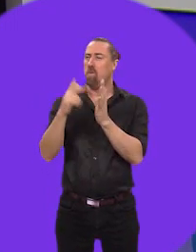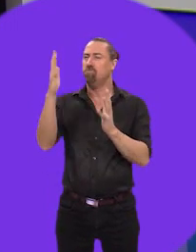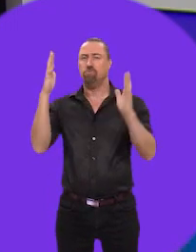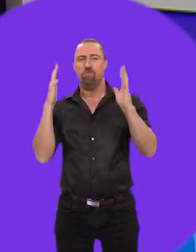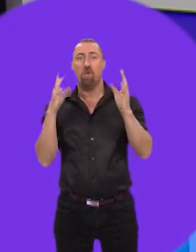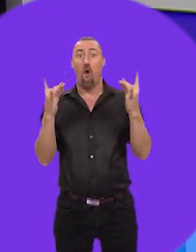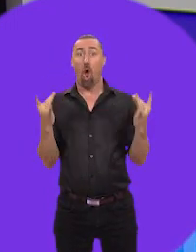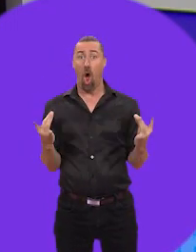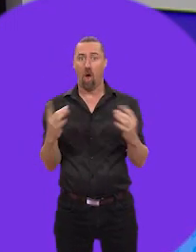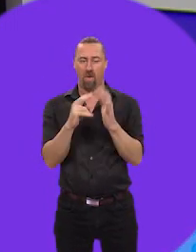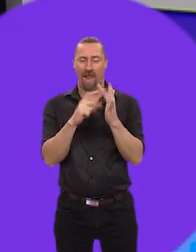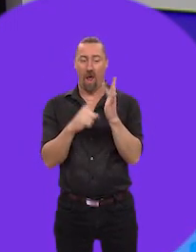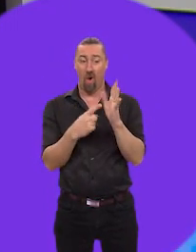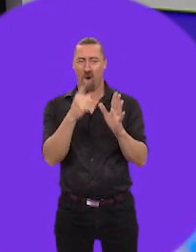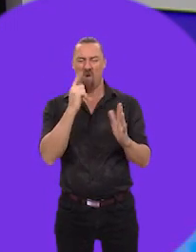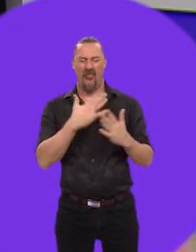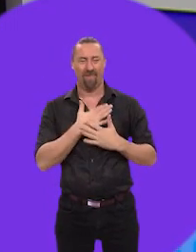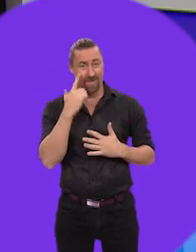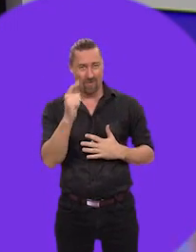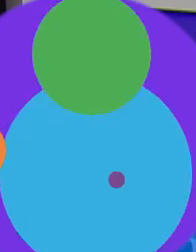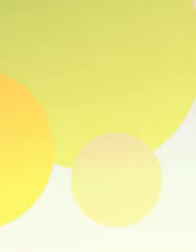with Nicola, you'll love it, see you soon.